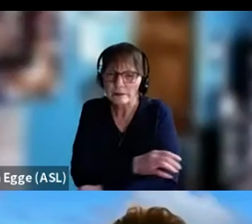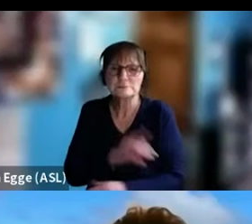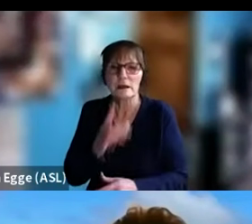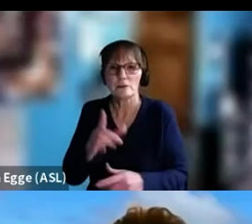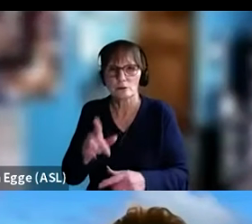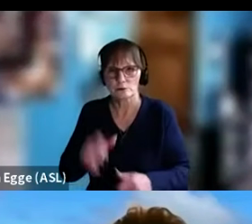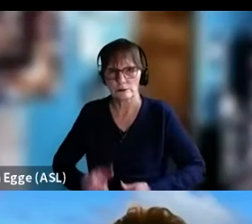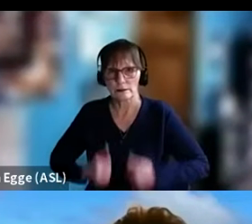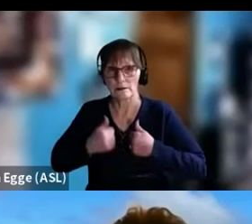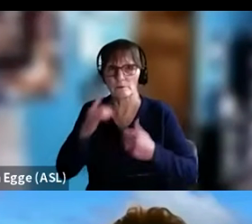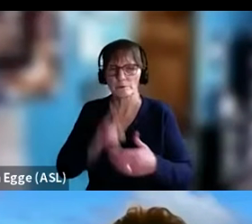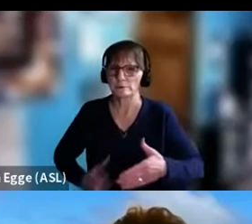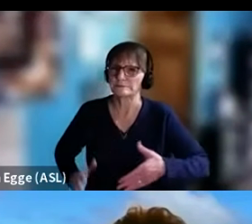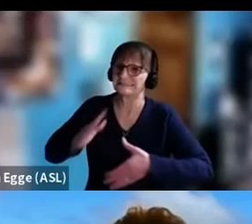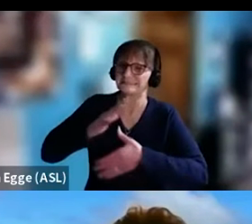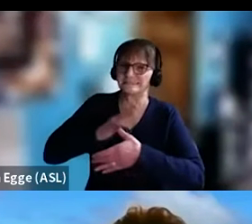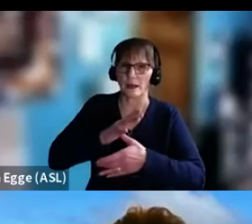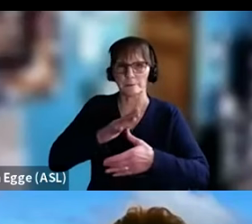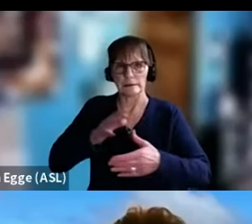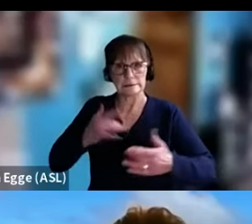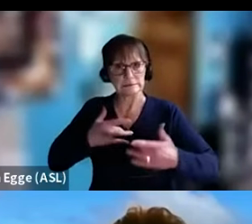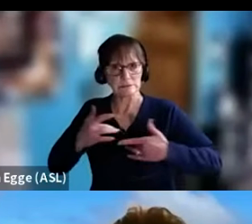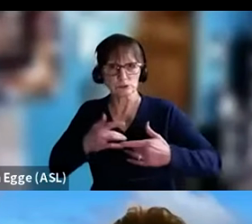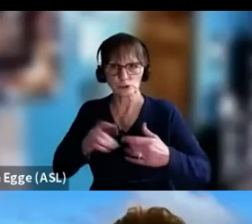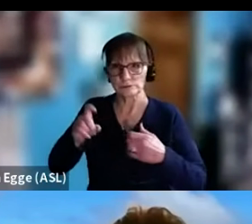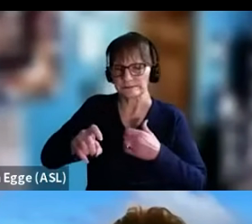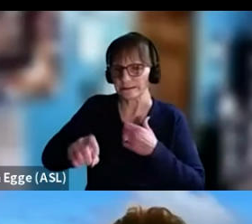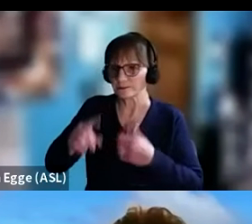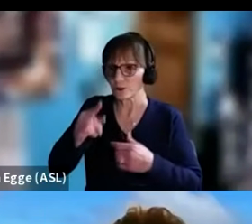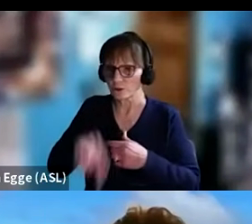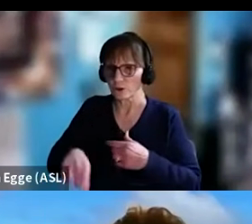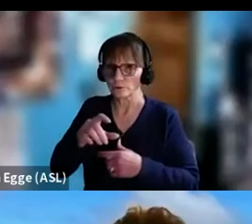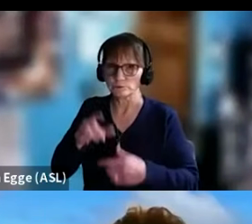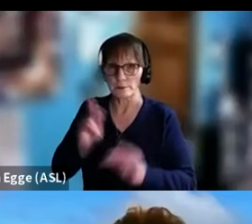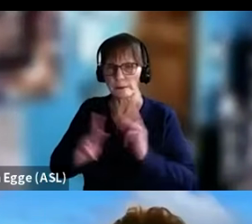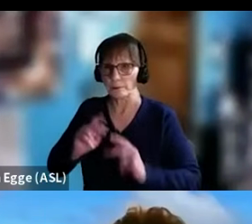about what their top concerns or needs are, those currently who are aging while experiencing homelessness?